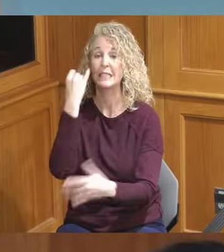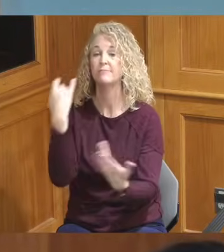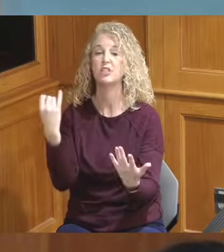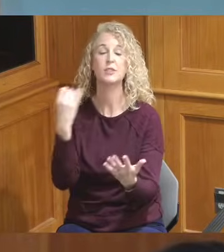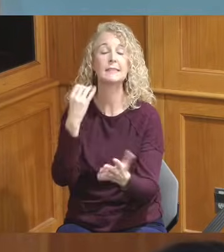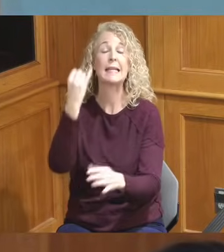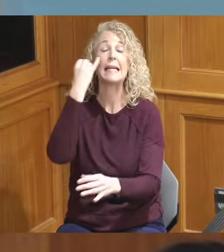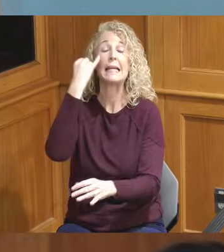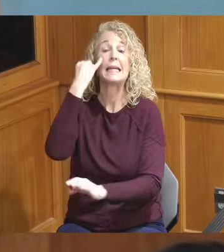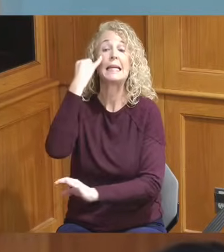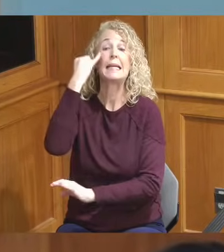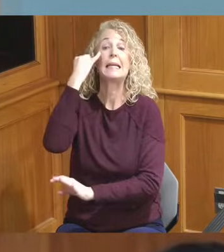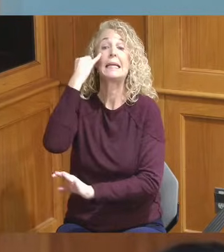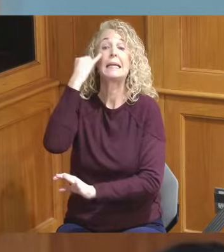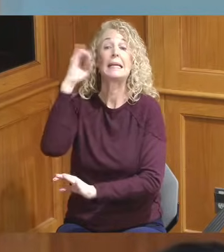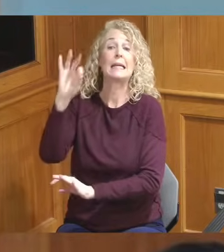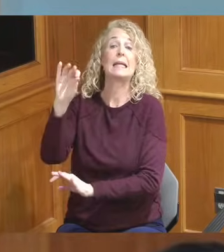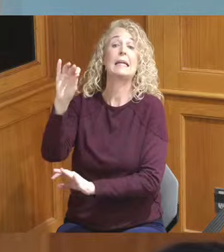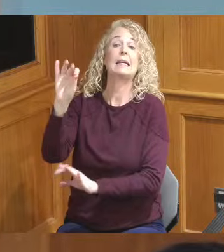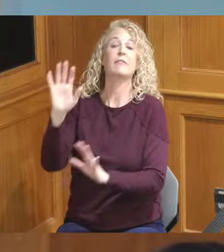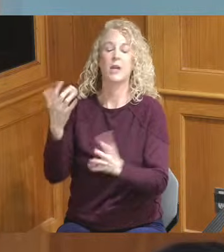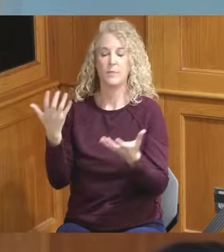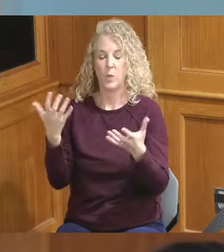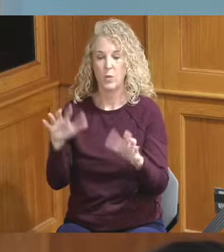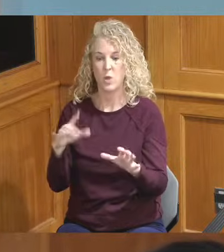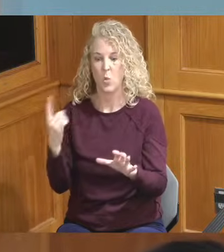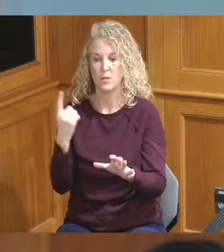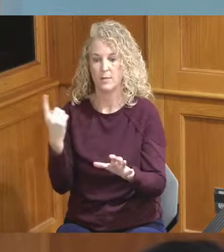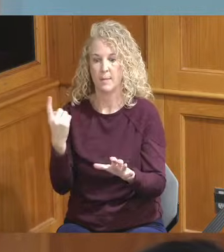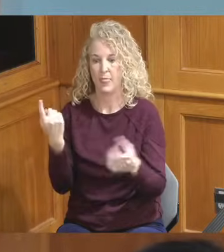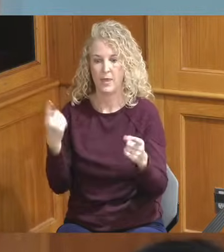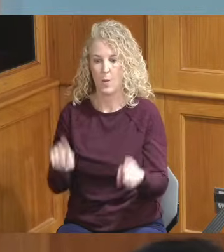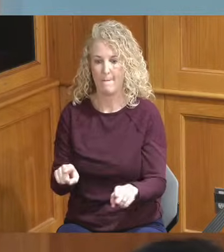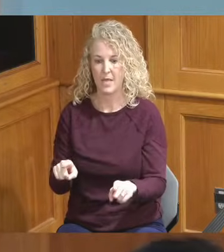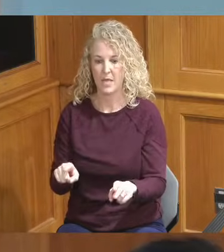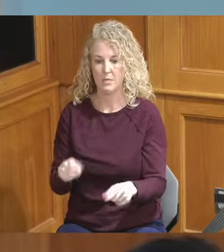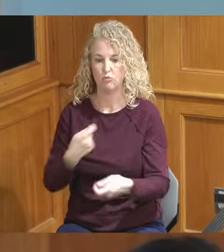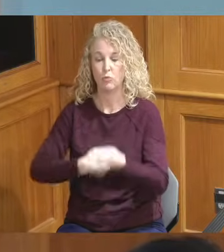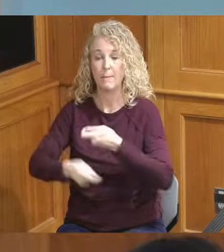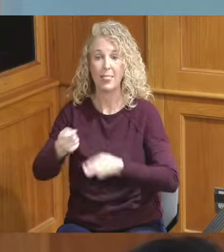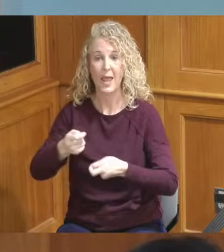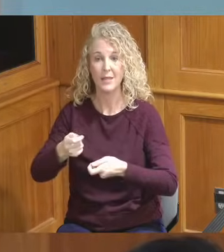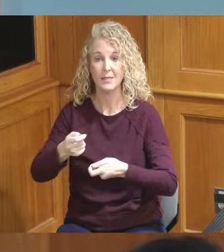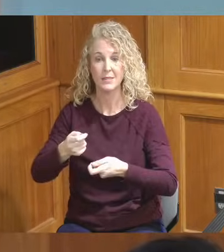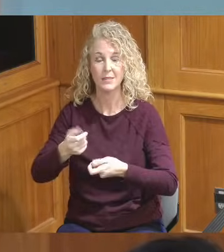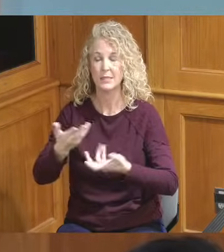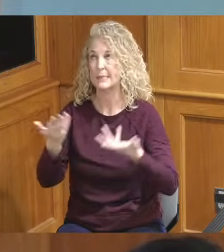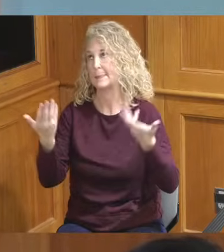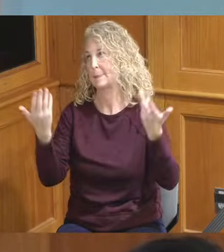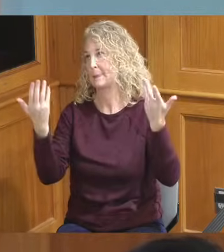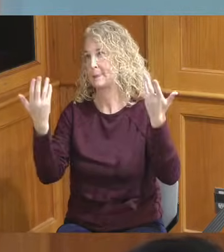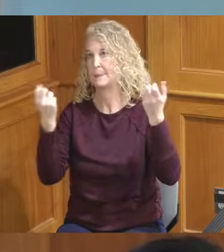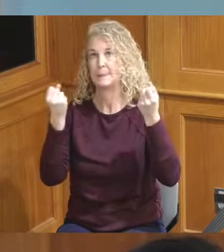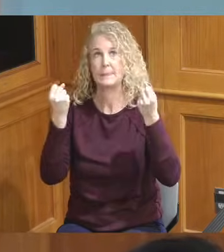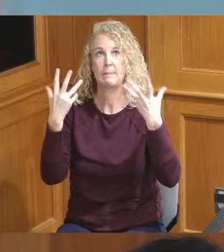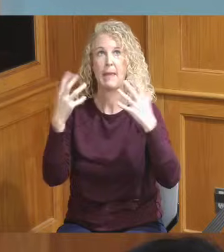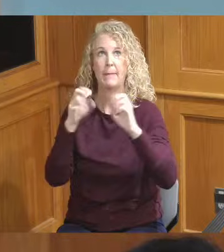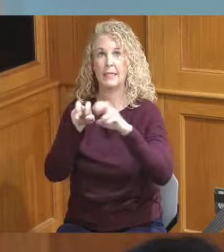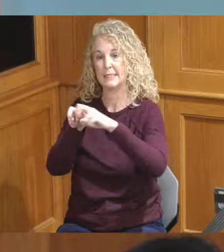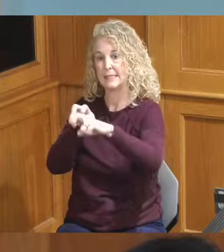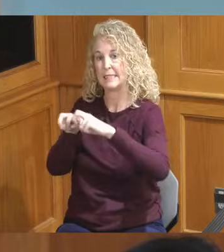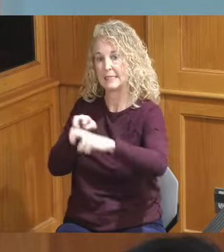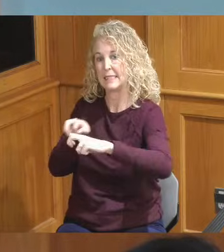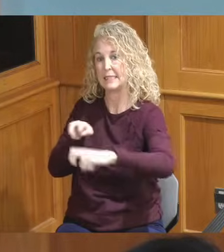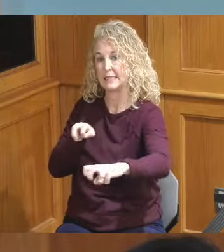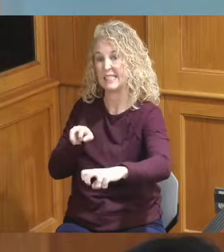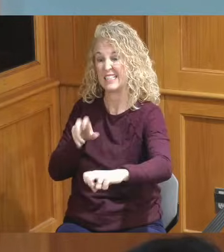case in point, you wouldn't want to replace a a bunch of seats in an area that could potentially